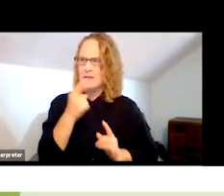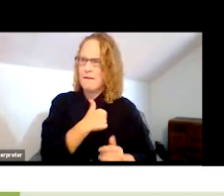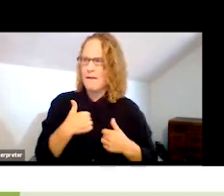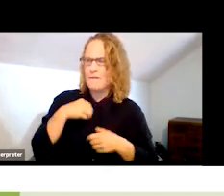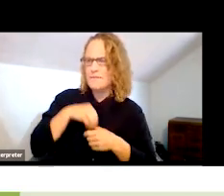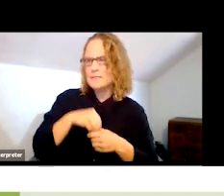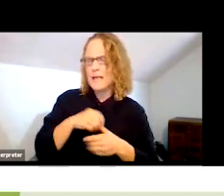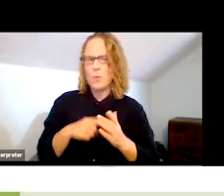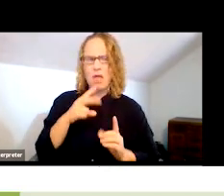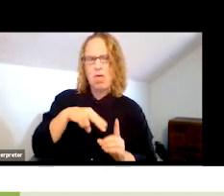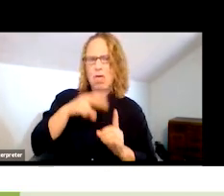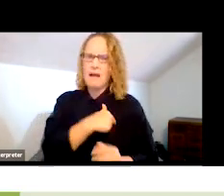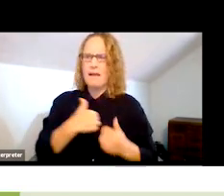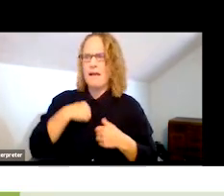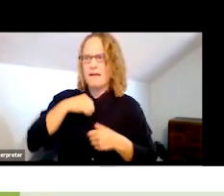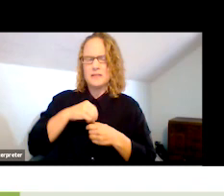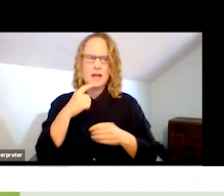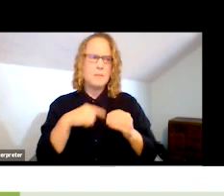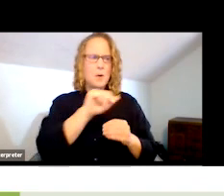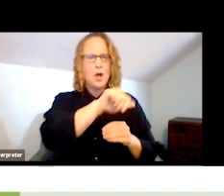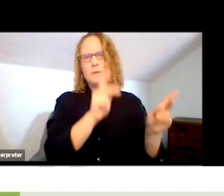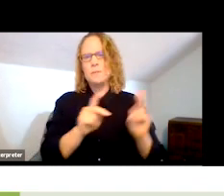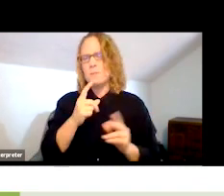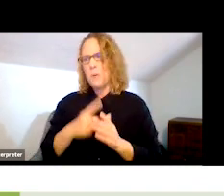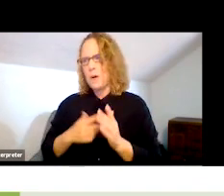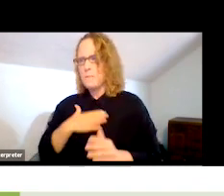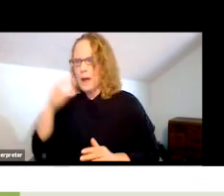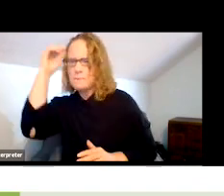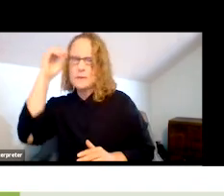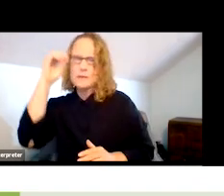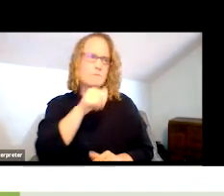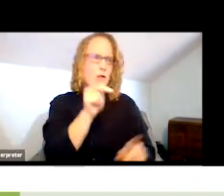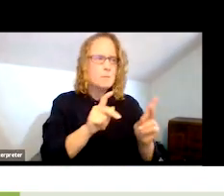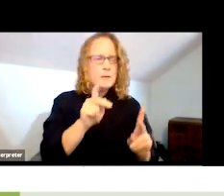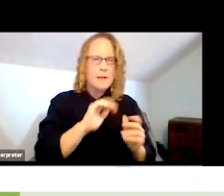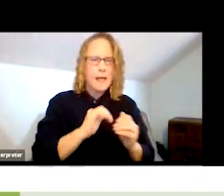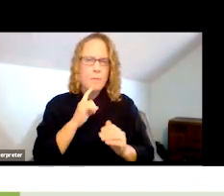We wanna focus on building relationships, practicing self-awareness.